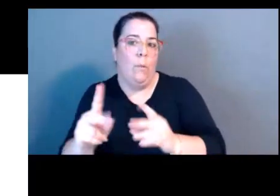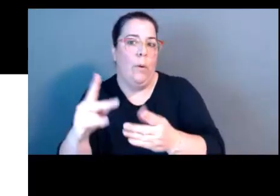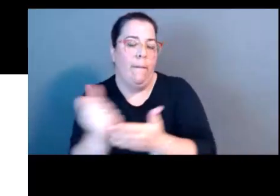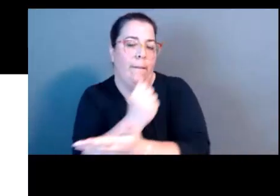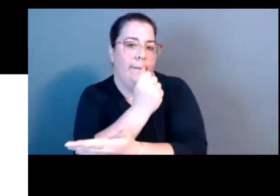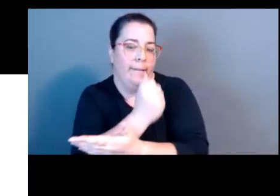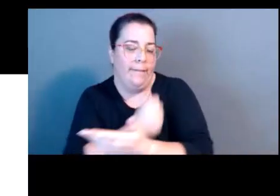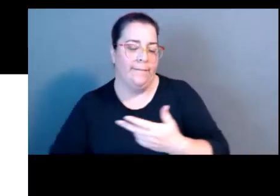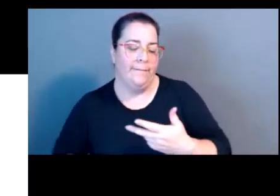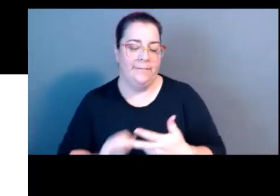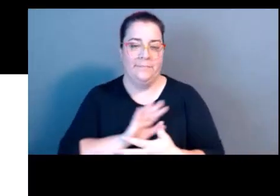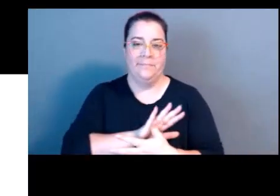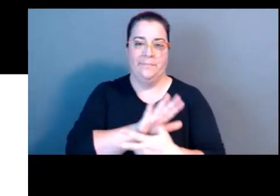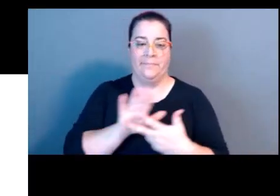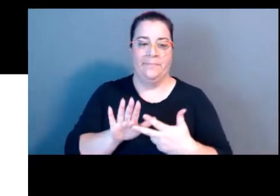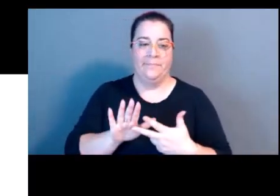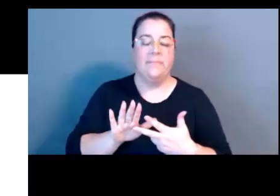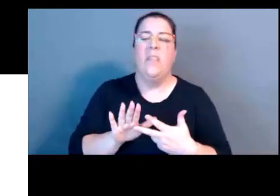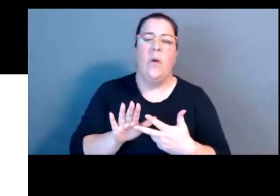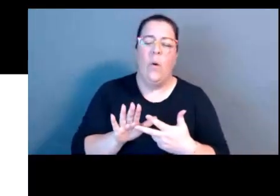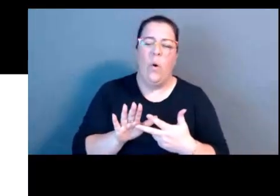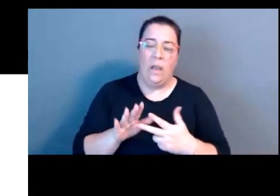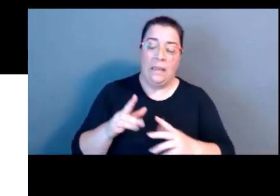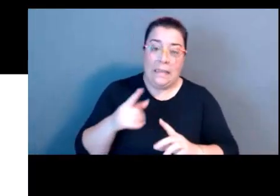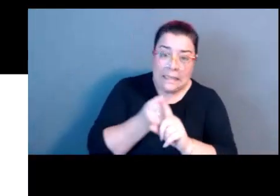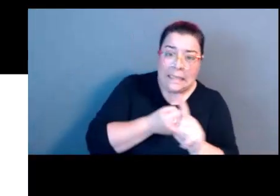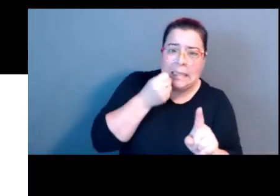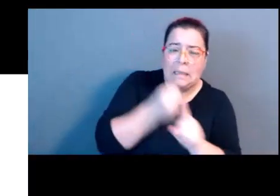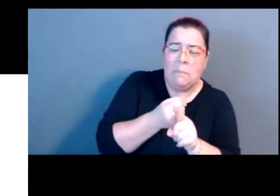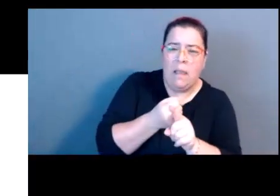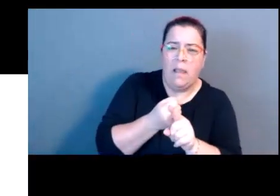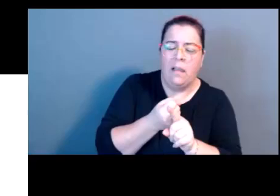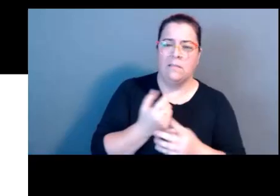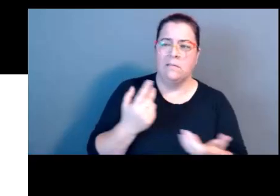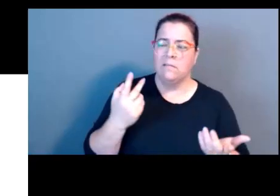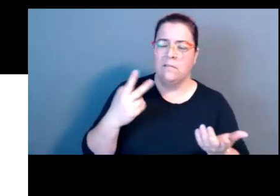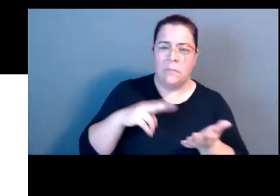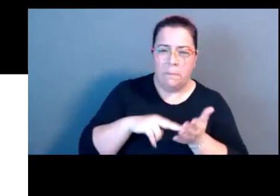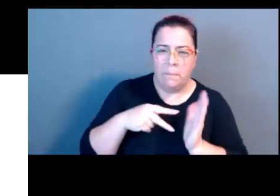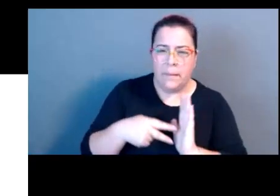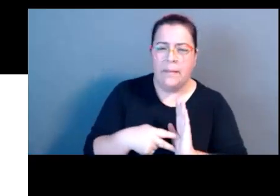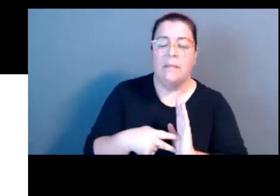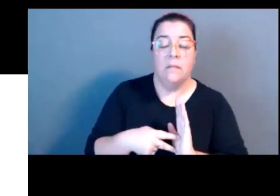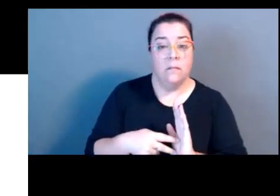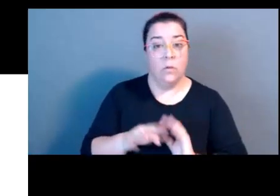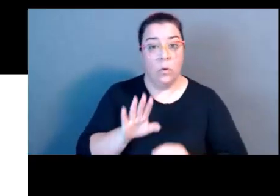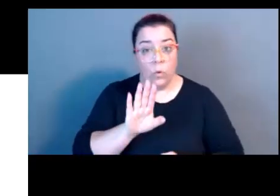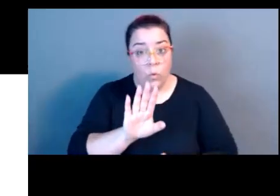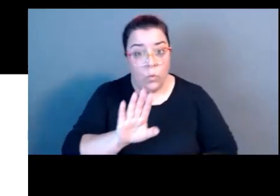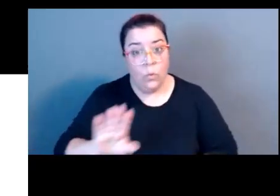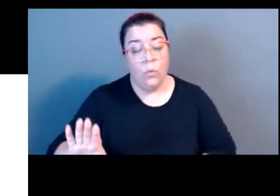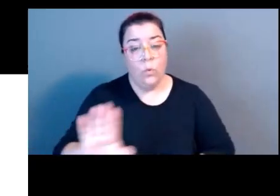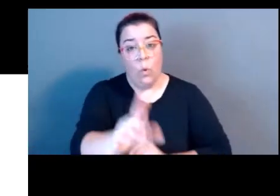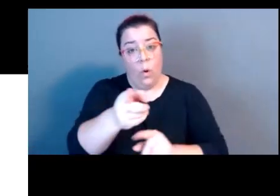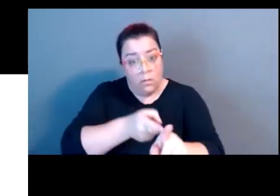Impact is really about addressing how this opportunity is going to have a positive influence on your practice as an artist or arts worker.